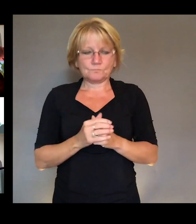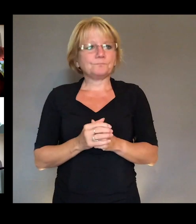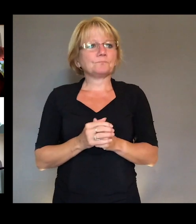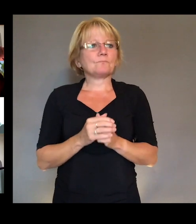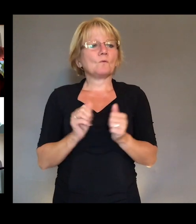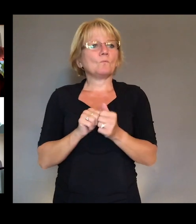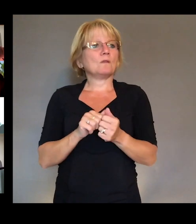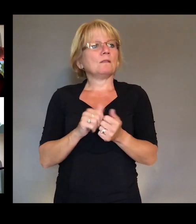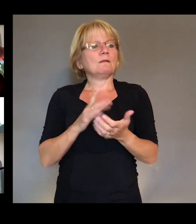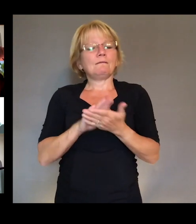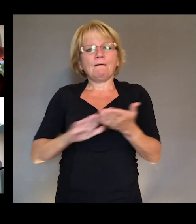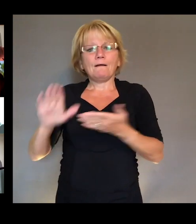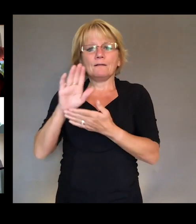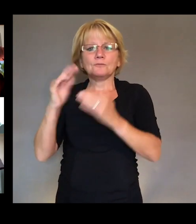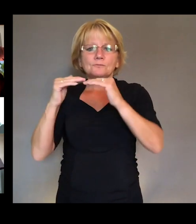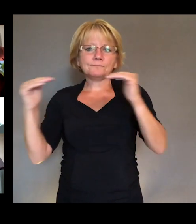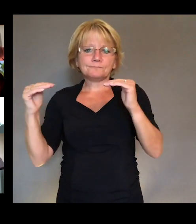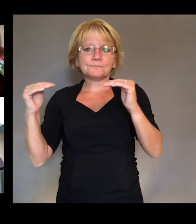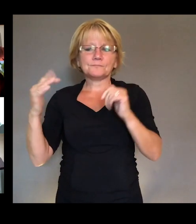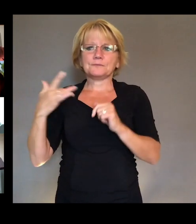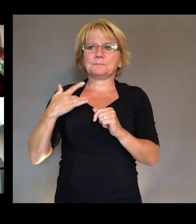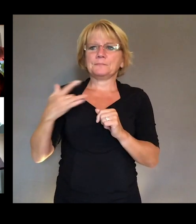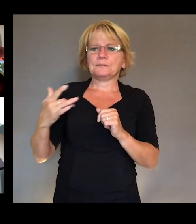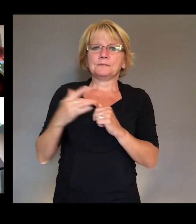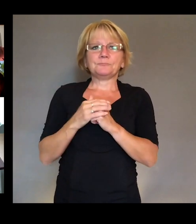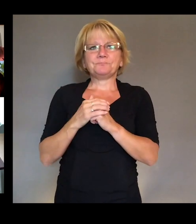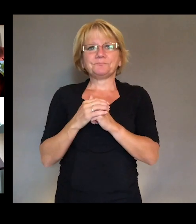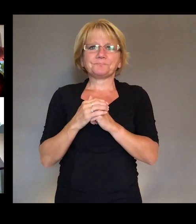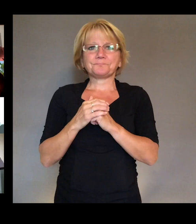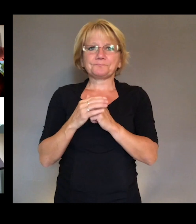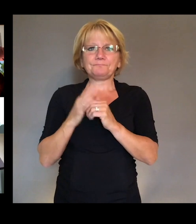in higher education there's this perception that, you know,